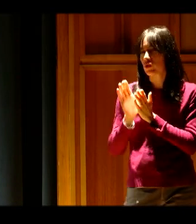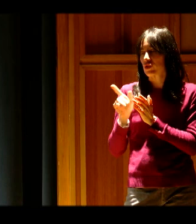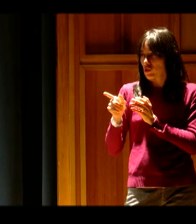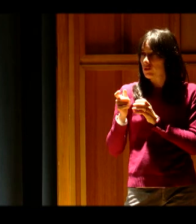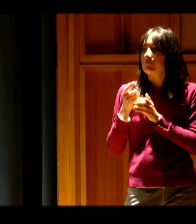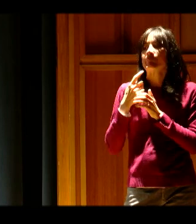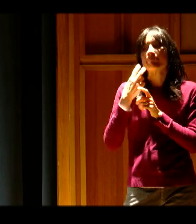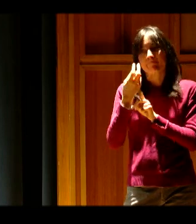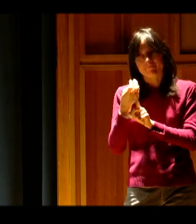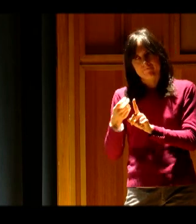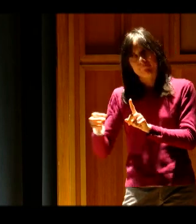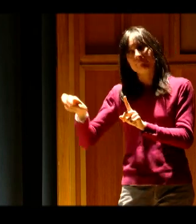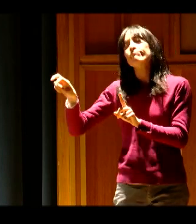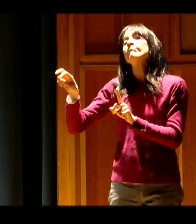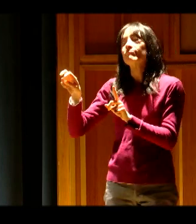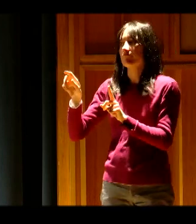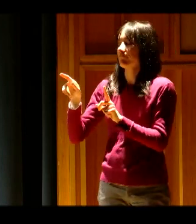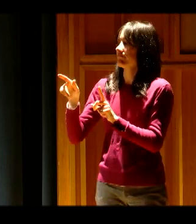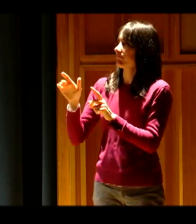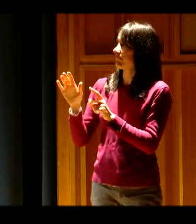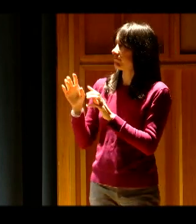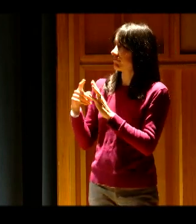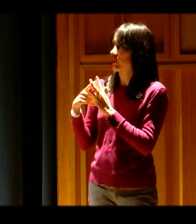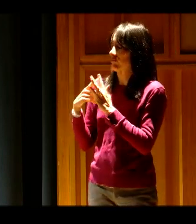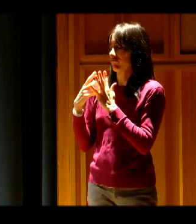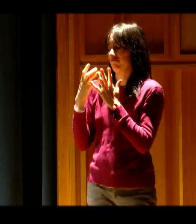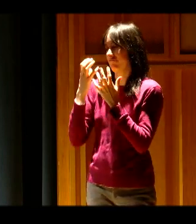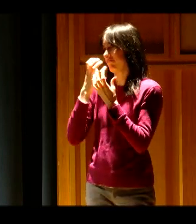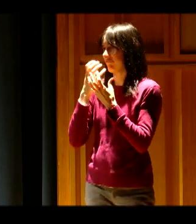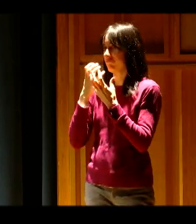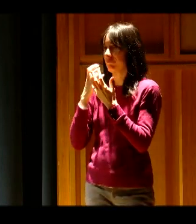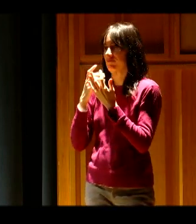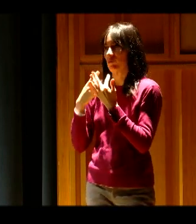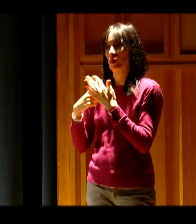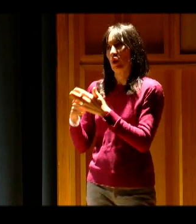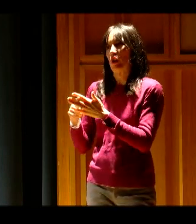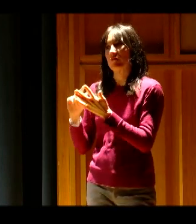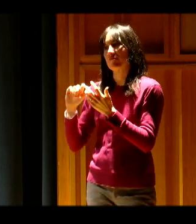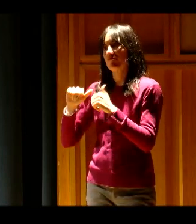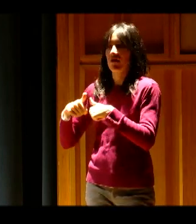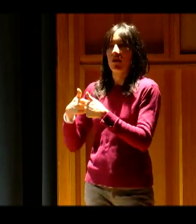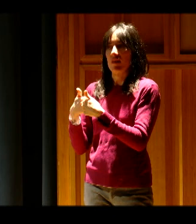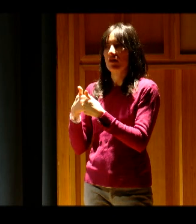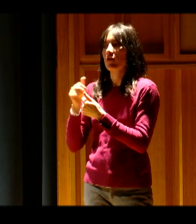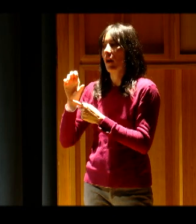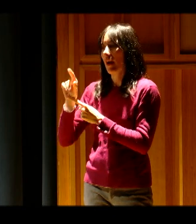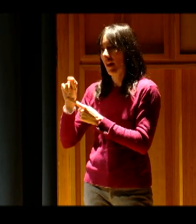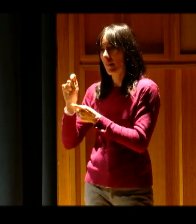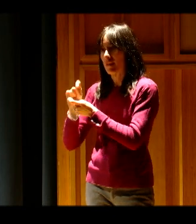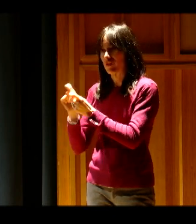taking on this incredible challenge of climate change and cultural heritage and climate action.